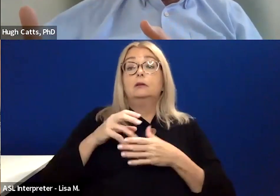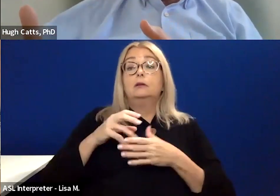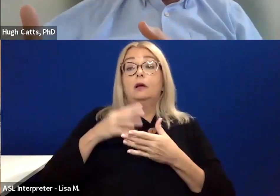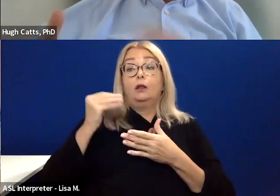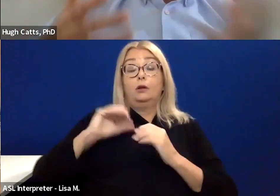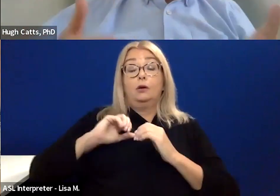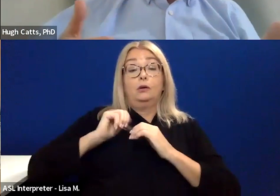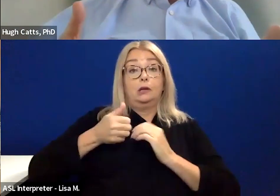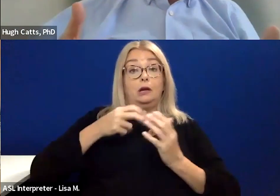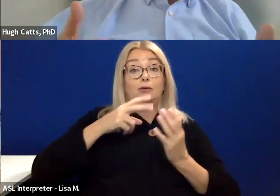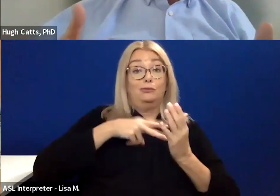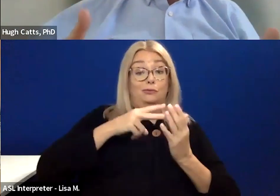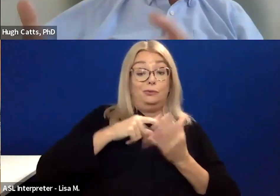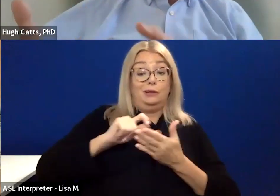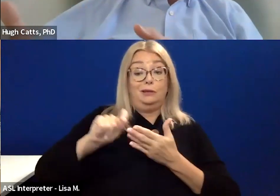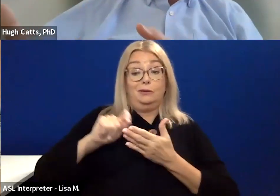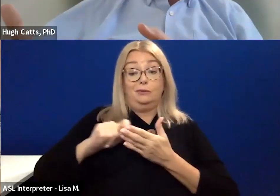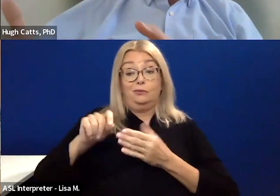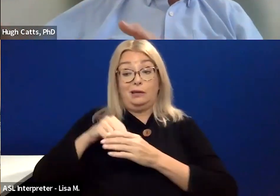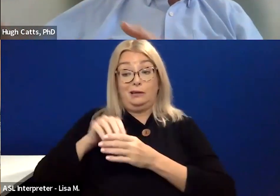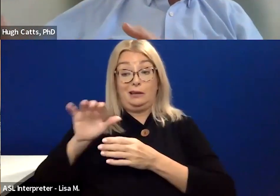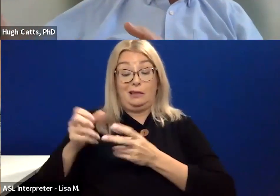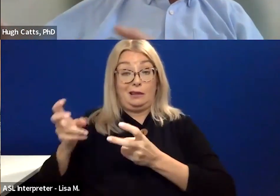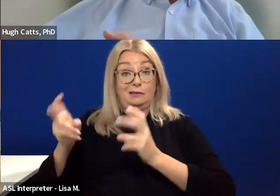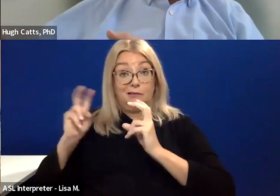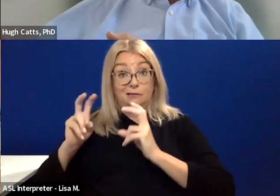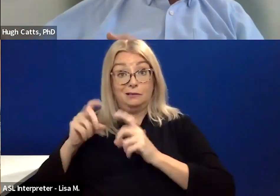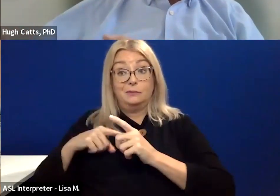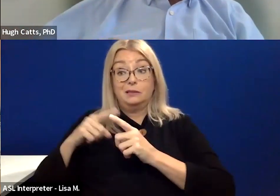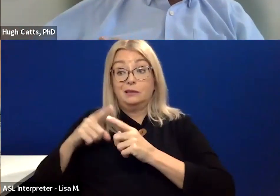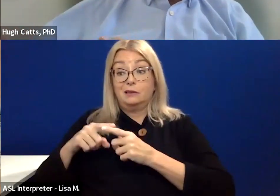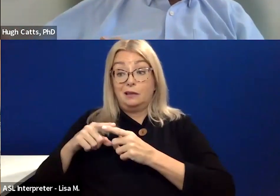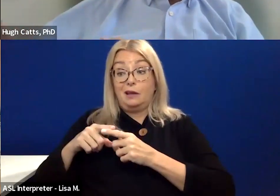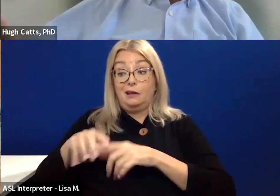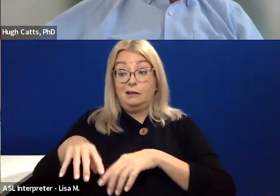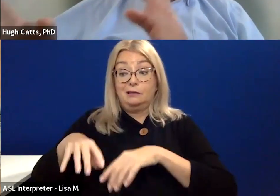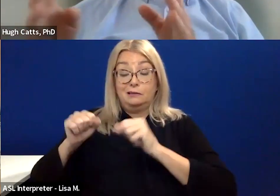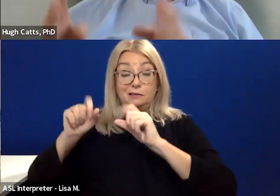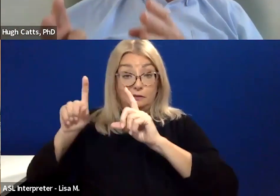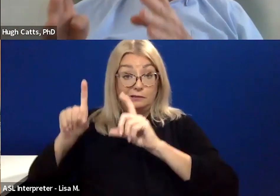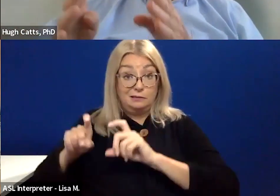matter and then they're tested to see if they can actually perform perform in that so what